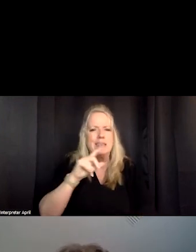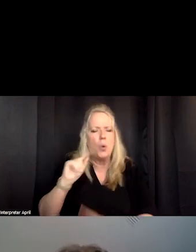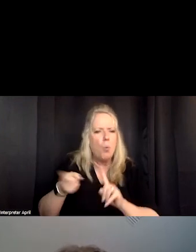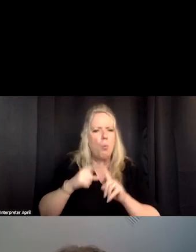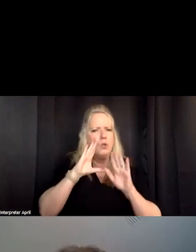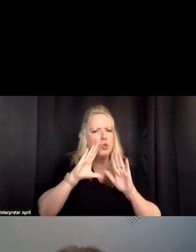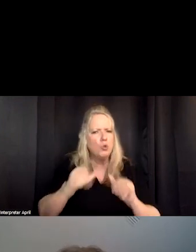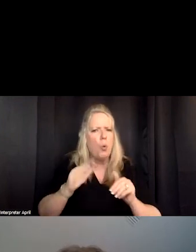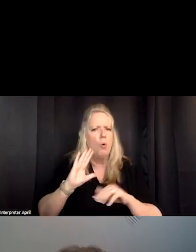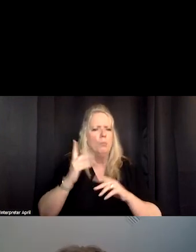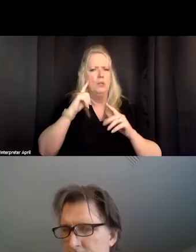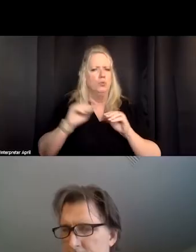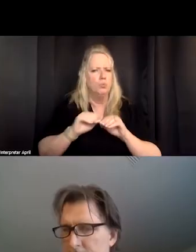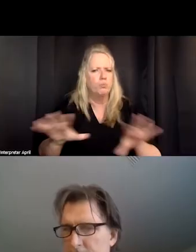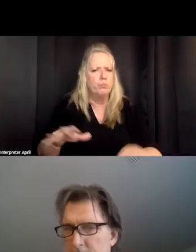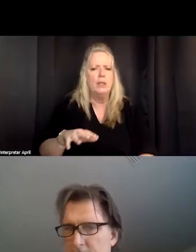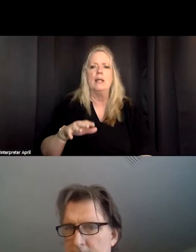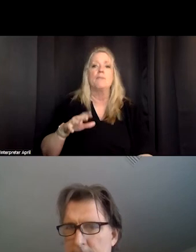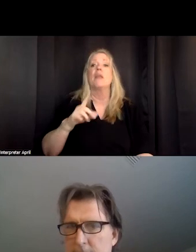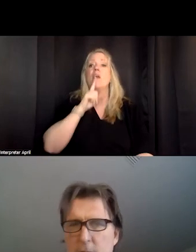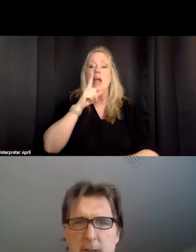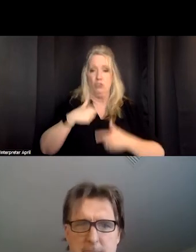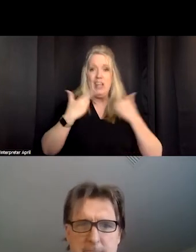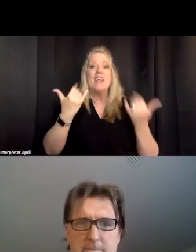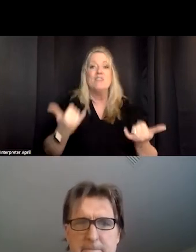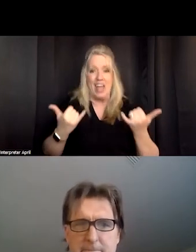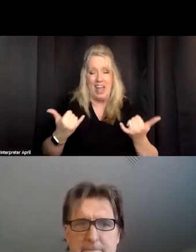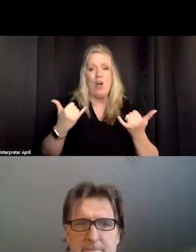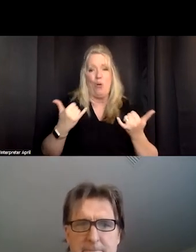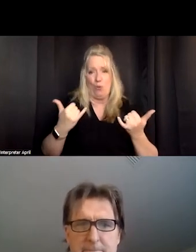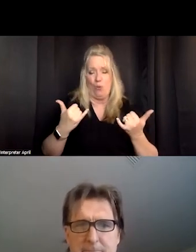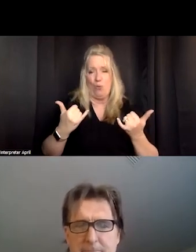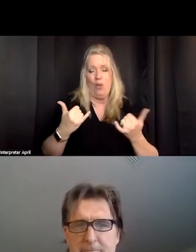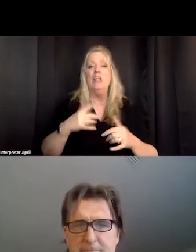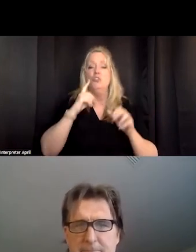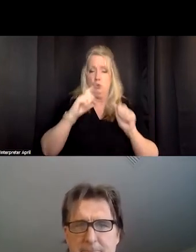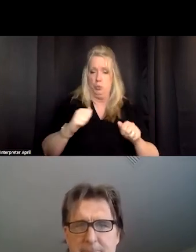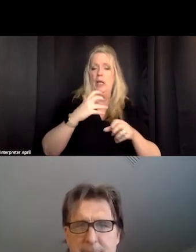YEAH, THEY'RE ACTUALLY LIVE NOW. AND SO, YOU CAN GET THOSE OFF OF, NASMHPD'S WEBSITE.